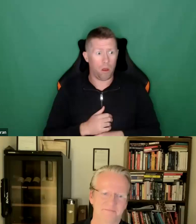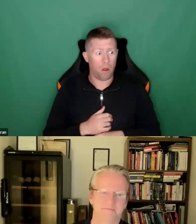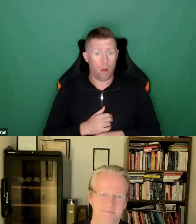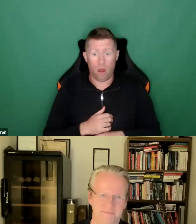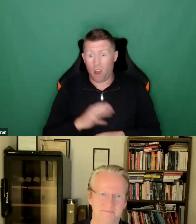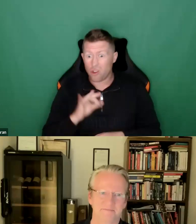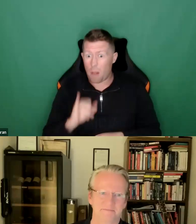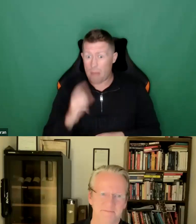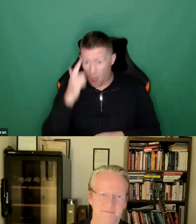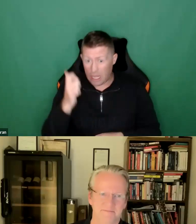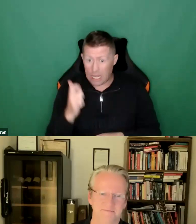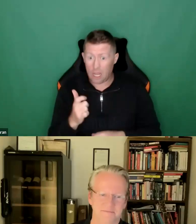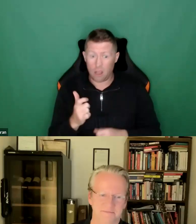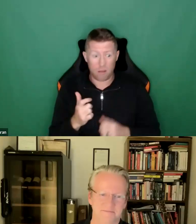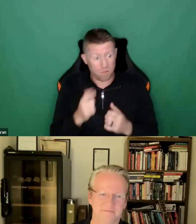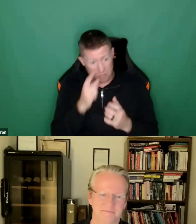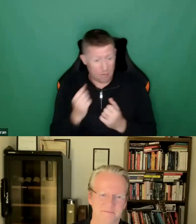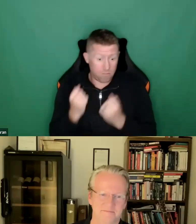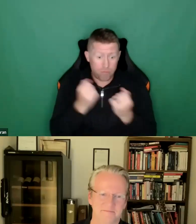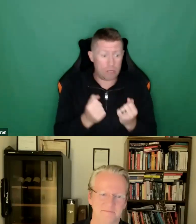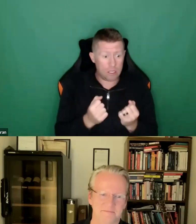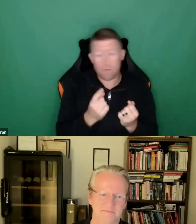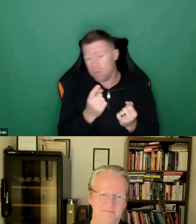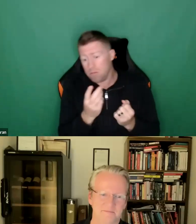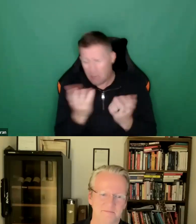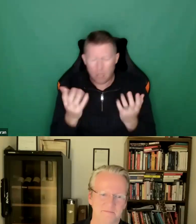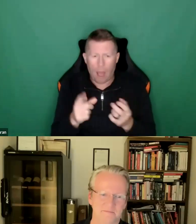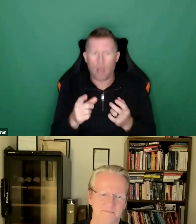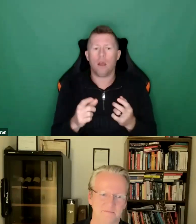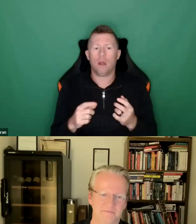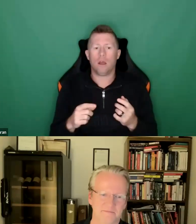ideas at times that you could test them.